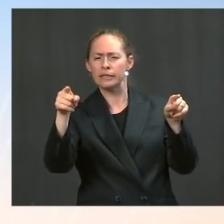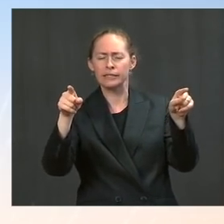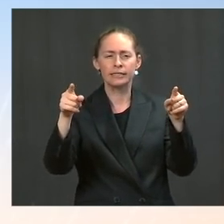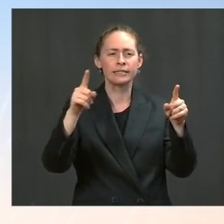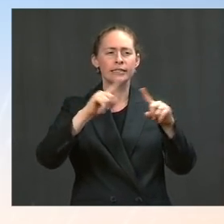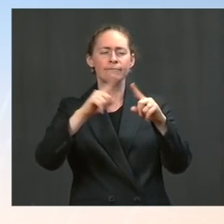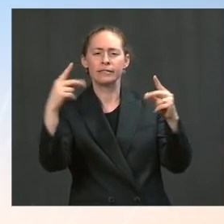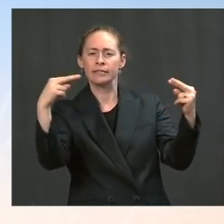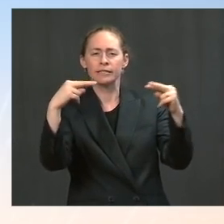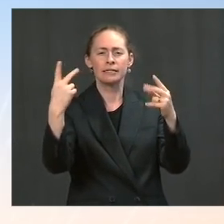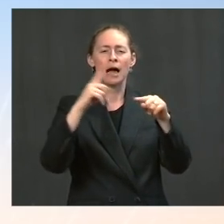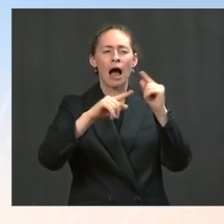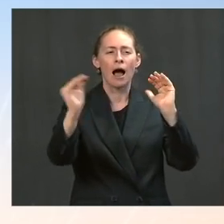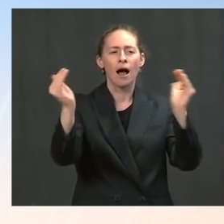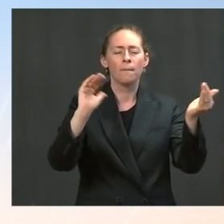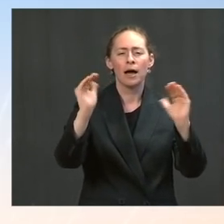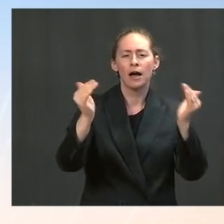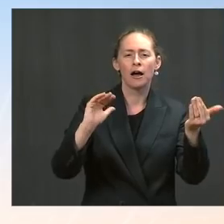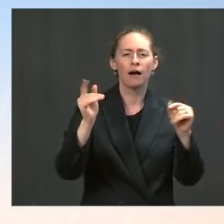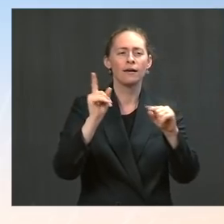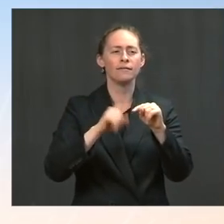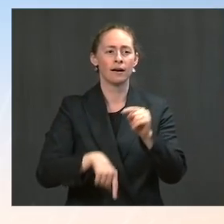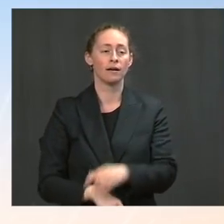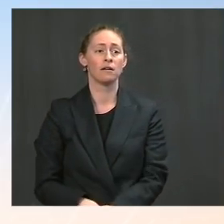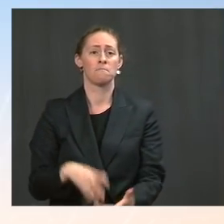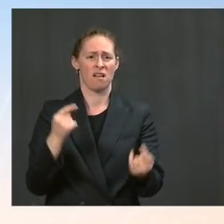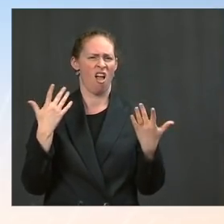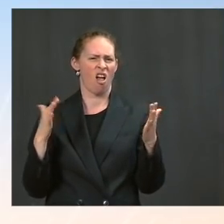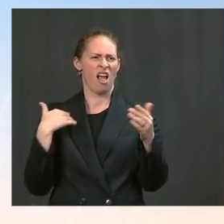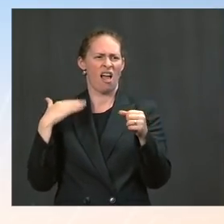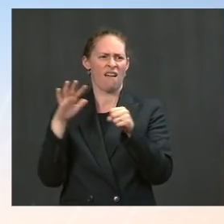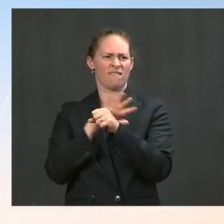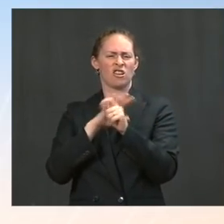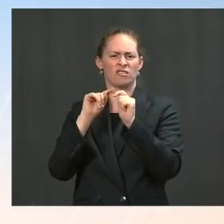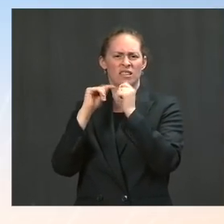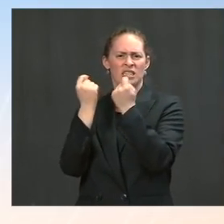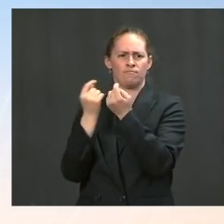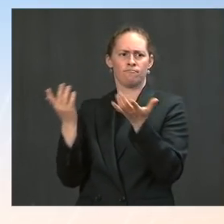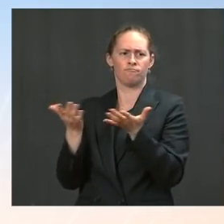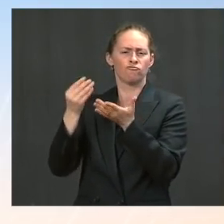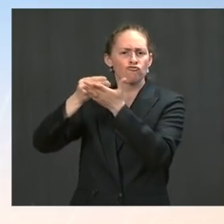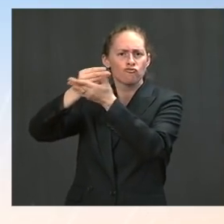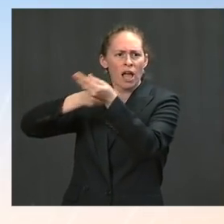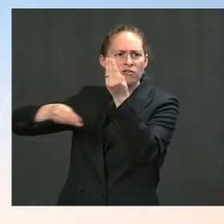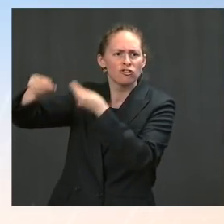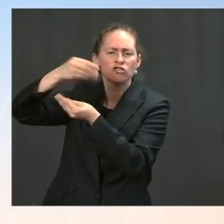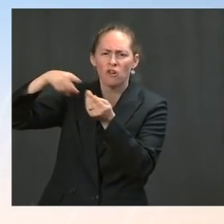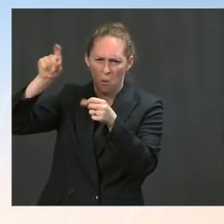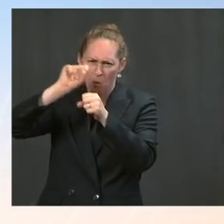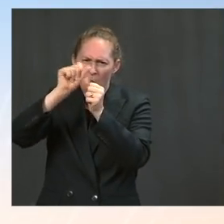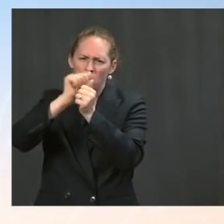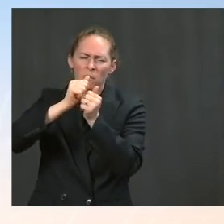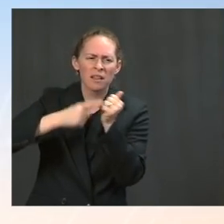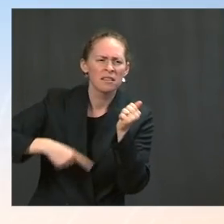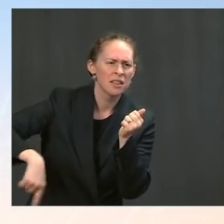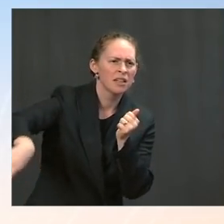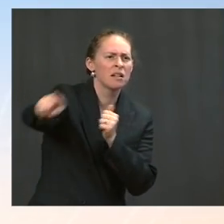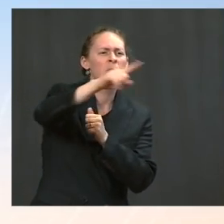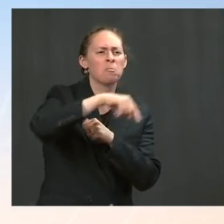We have an entire team here and at the Treasury Department that works closely with them. It may be most constructive for you to talk directly to them --